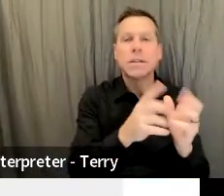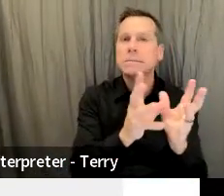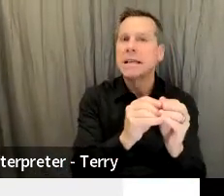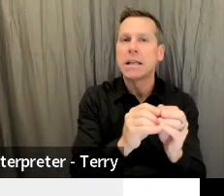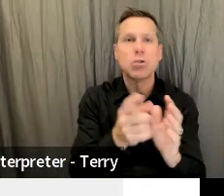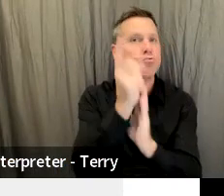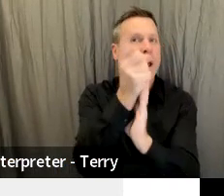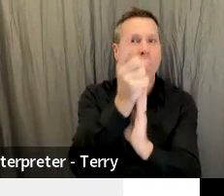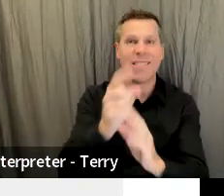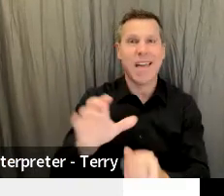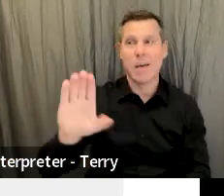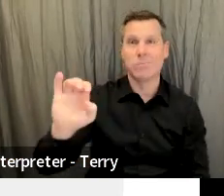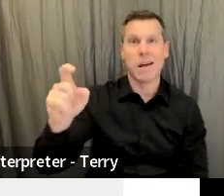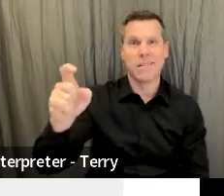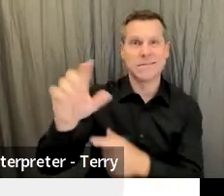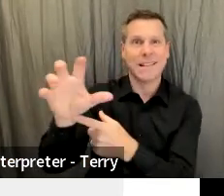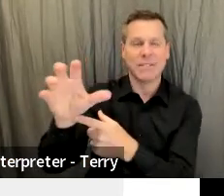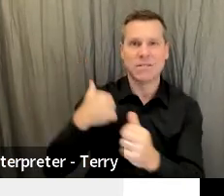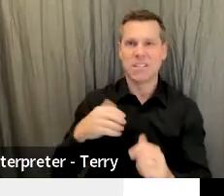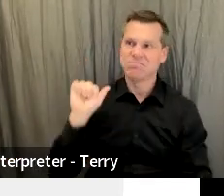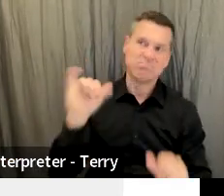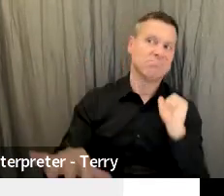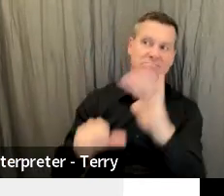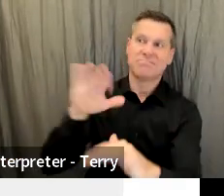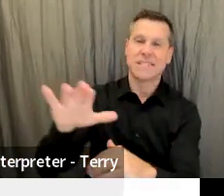They were assignments essay prompts, quizzes,